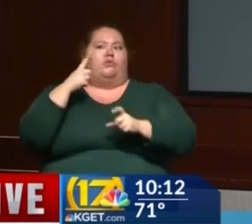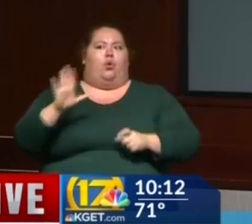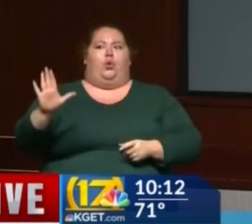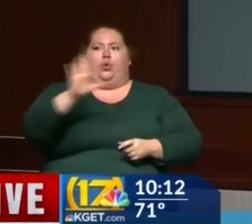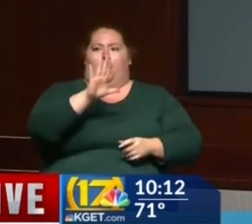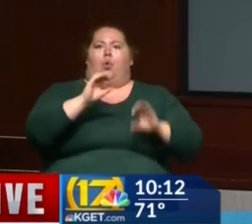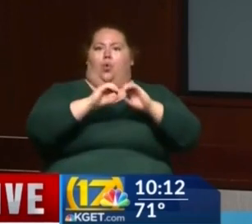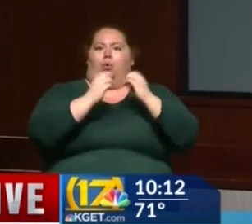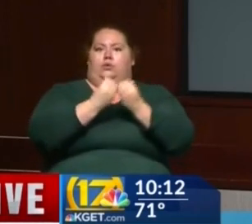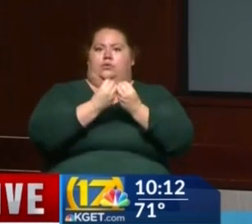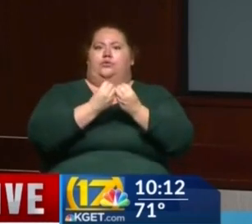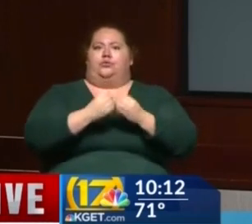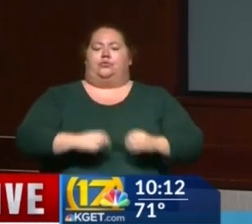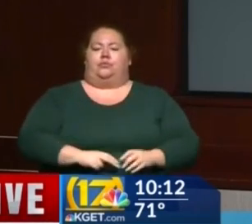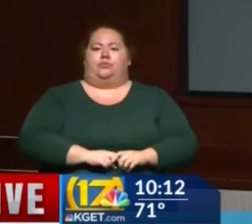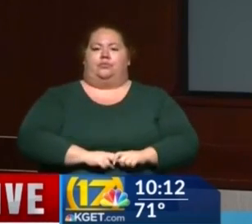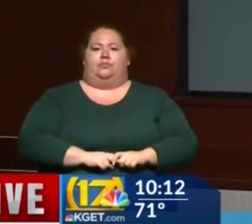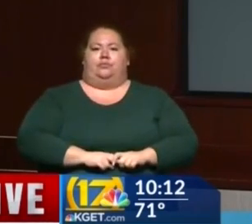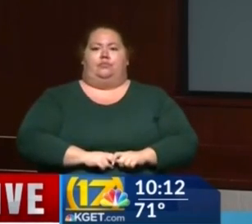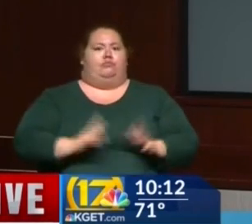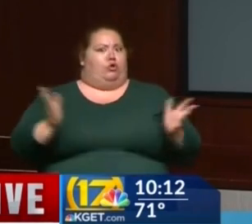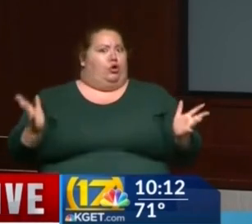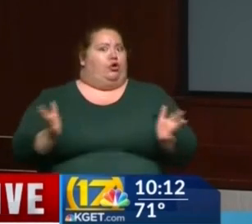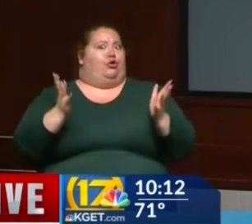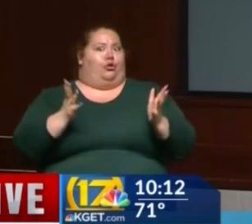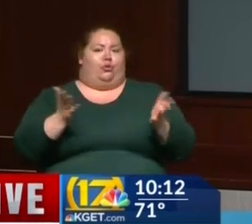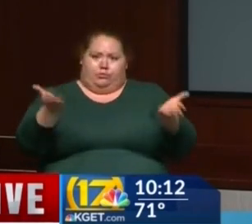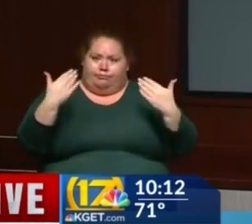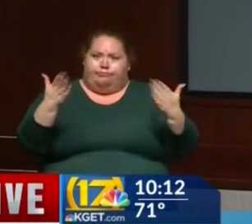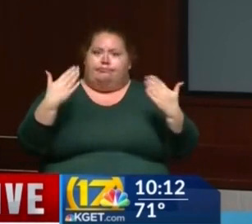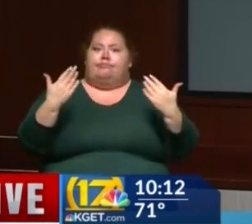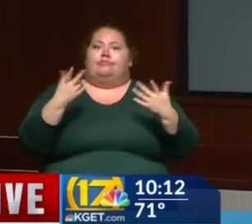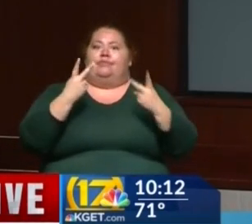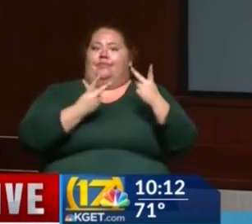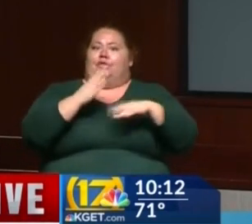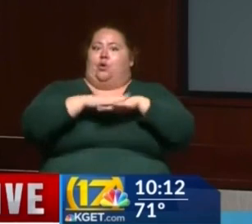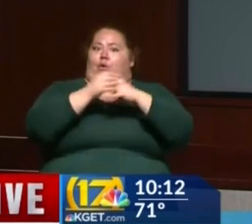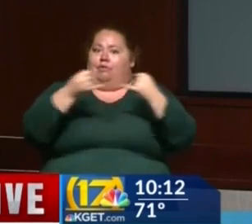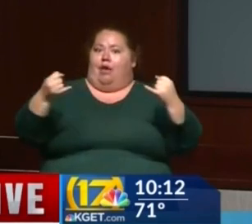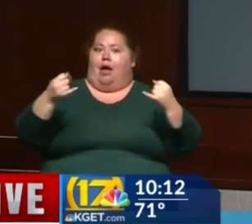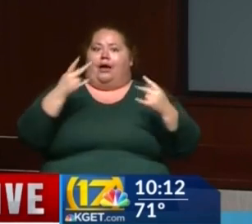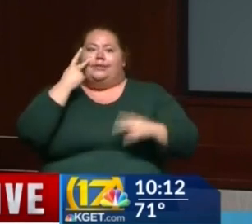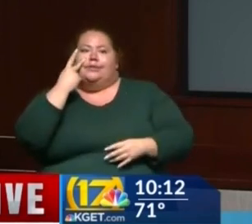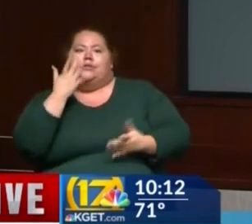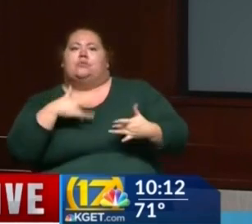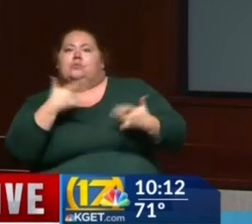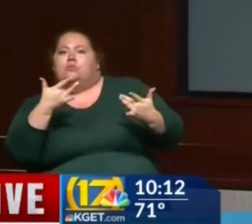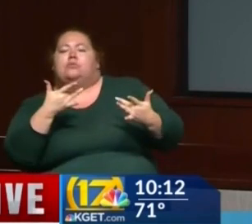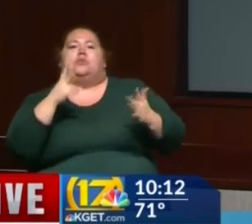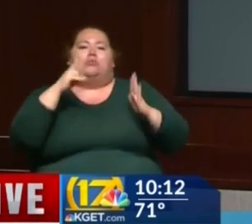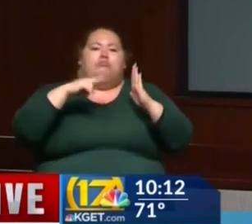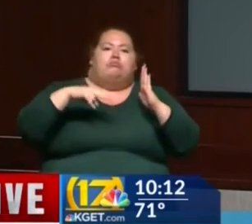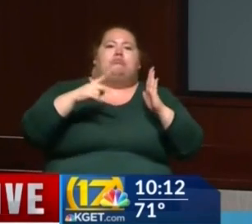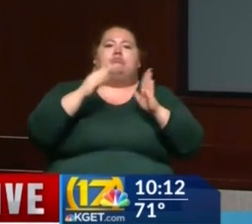WEBSITE TO APPLY FOR THIS FINANCIAL ASSISTANCE WE HAVE MILLIONS OF DOLLARS AVAILABLE IN THAT BUCKET FOR ASSISTING